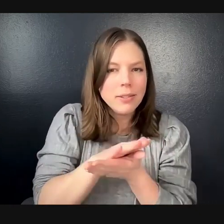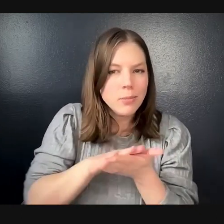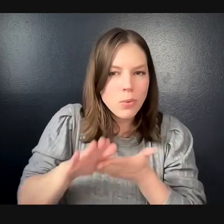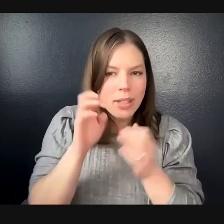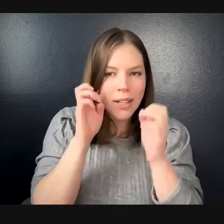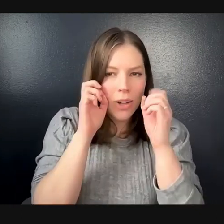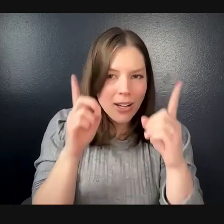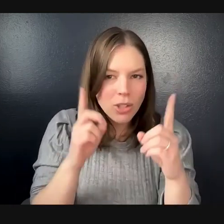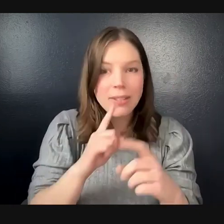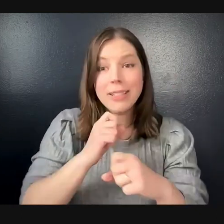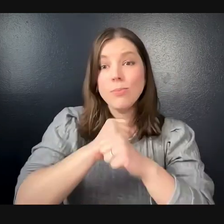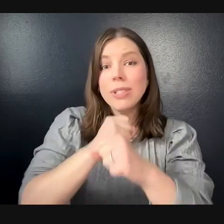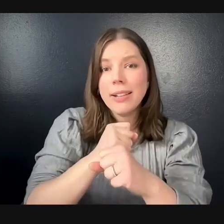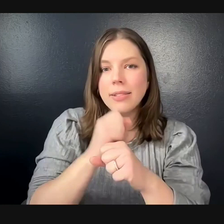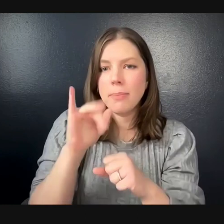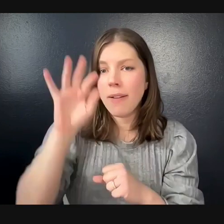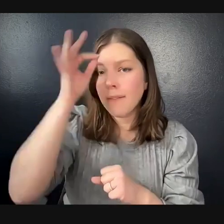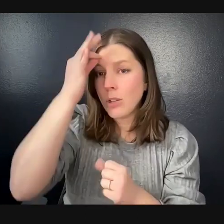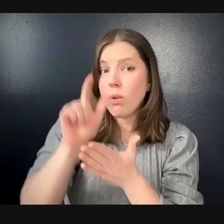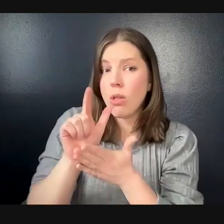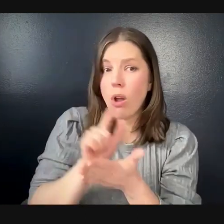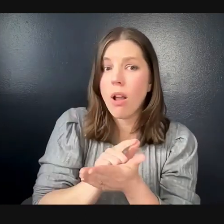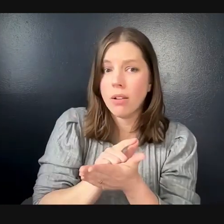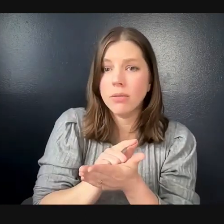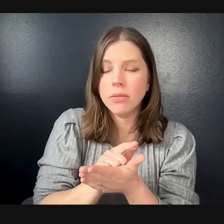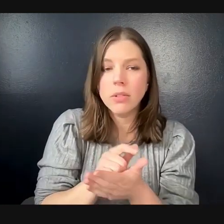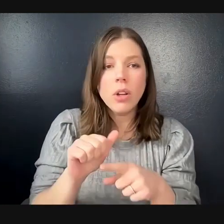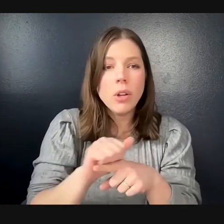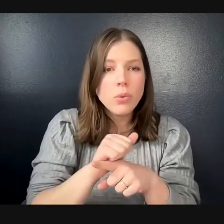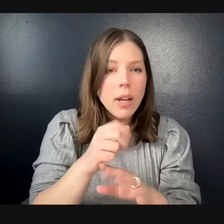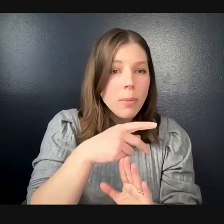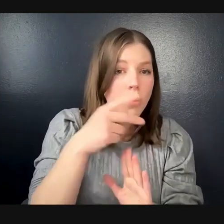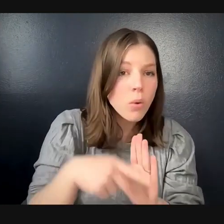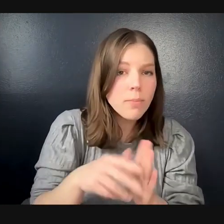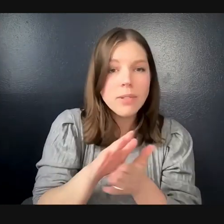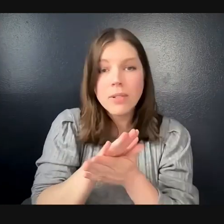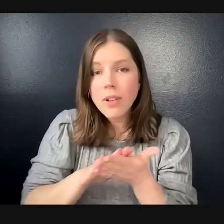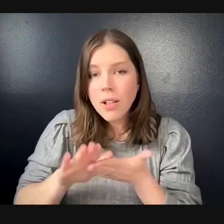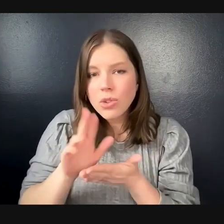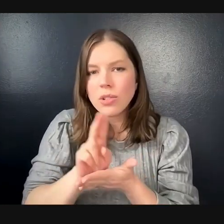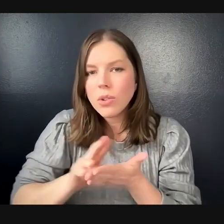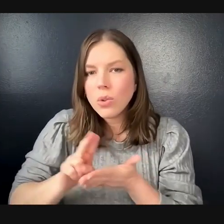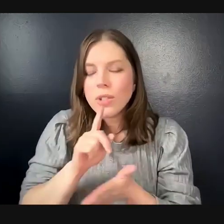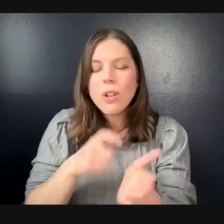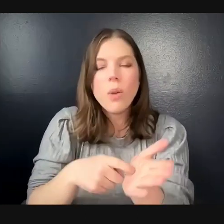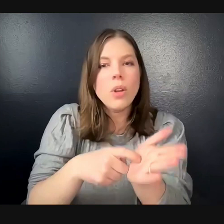in post-secondary education is protected by federal law. Training programs, colleges, and universities